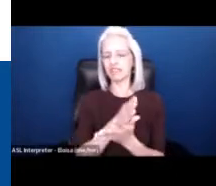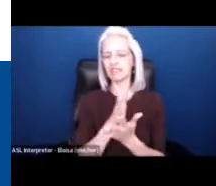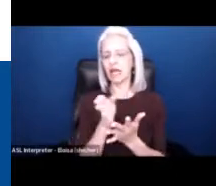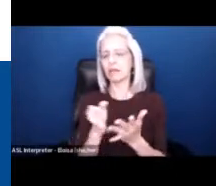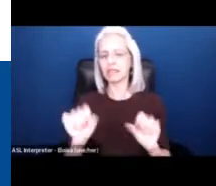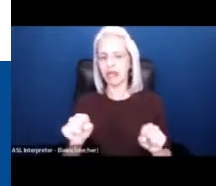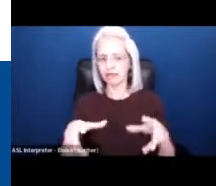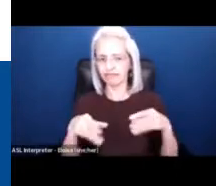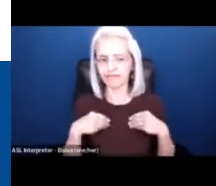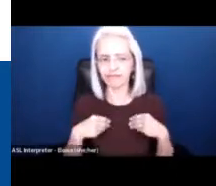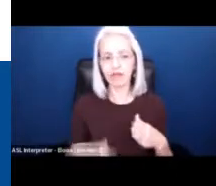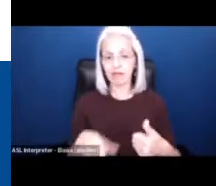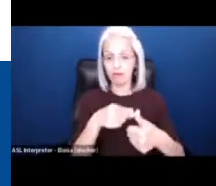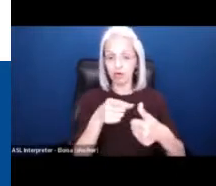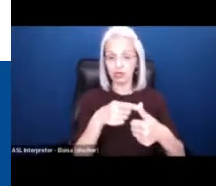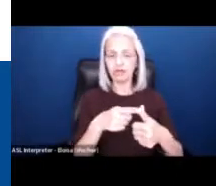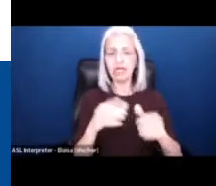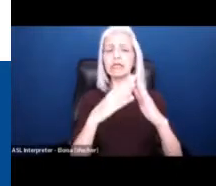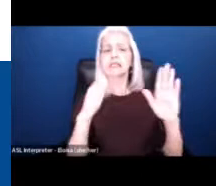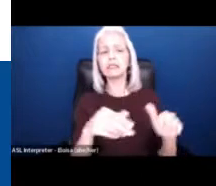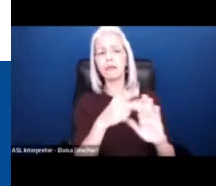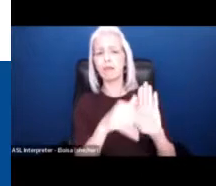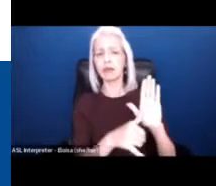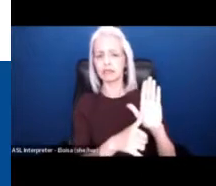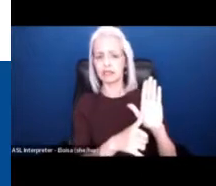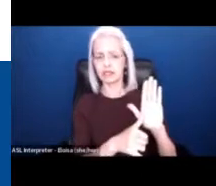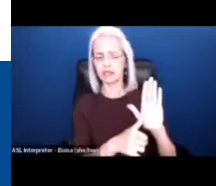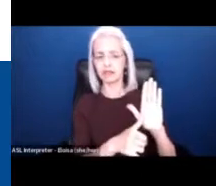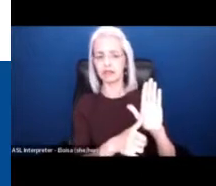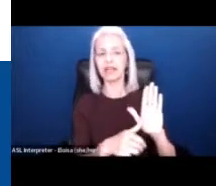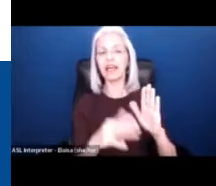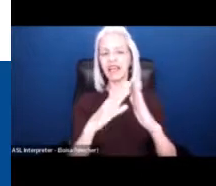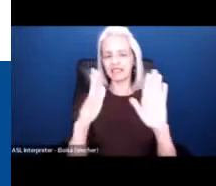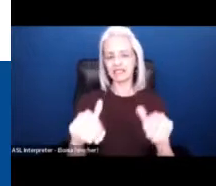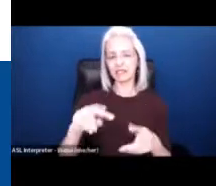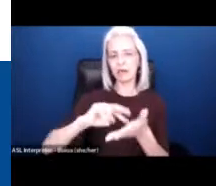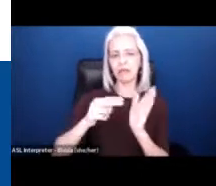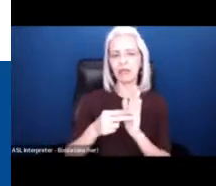what are the system's policies. And by system here I'm talking about the behavioral health